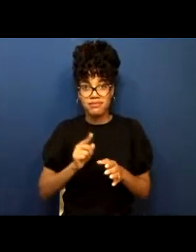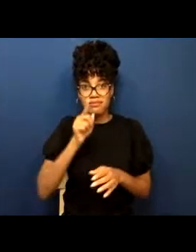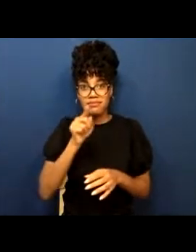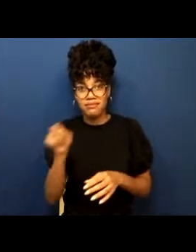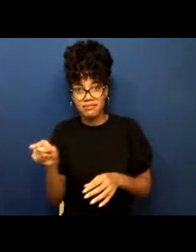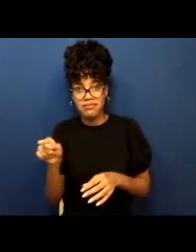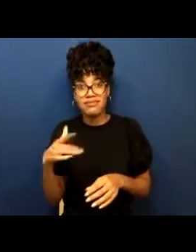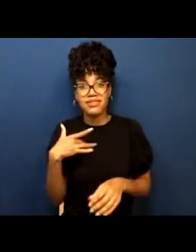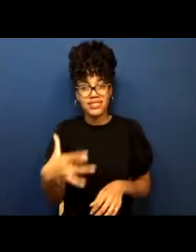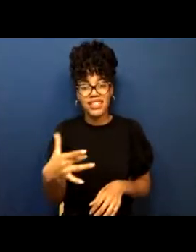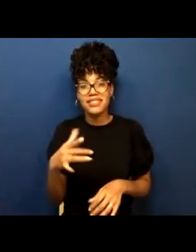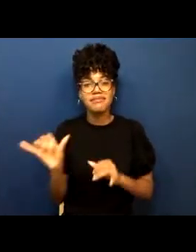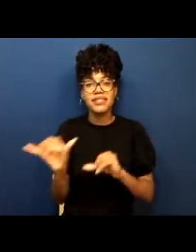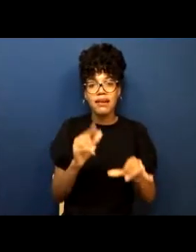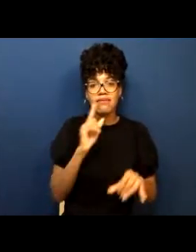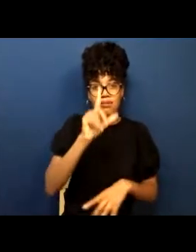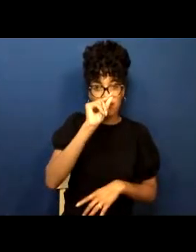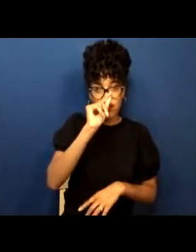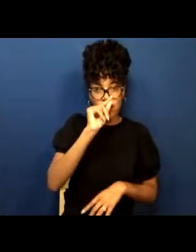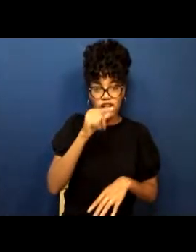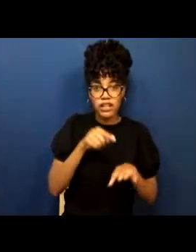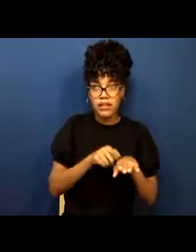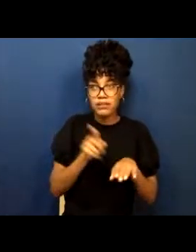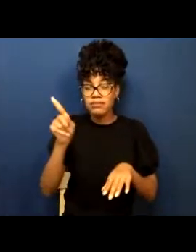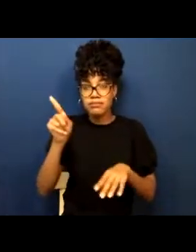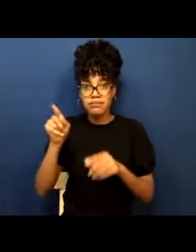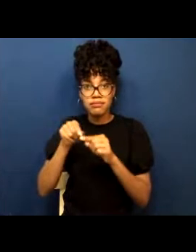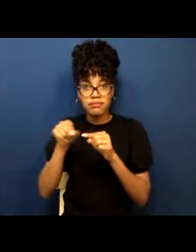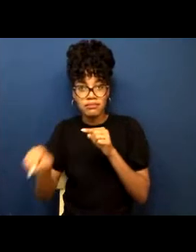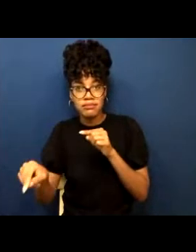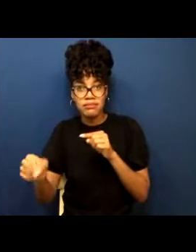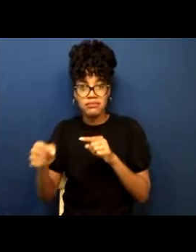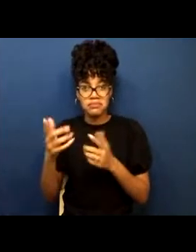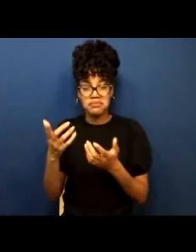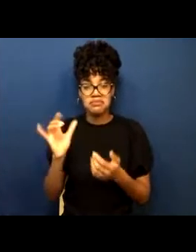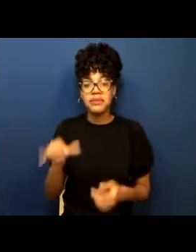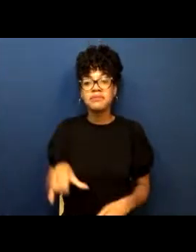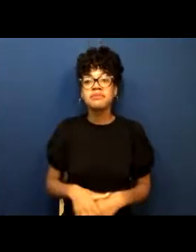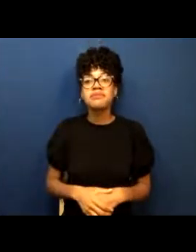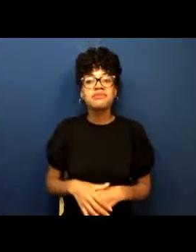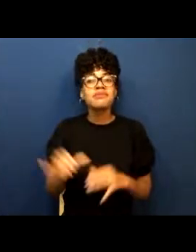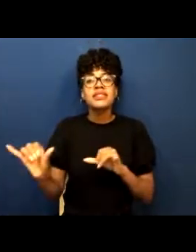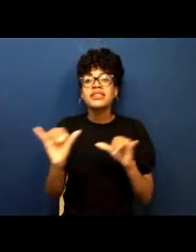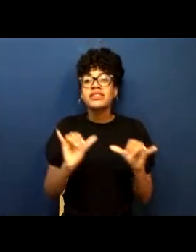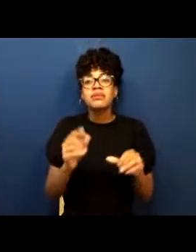and not just for sea birds but other animals like whales, sharks, turtles, has become a really important tool